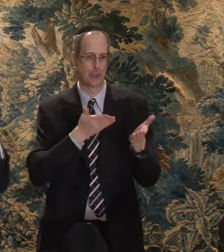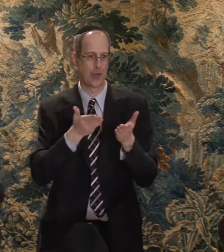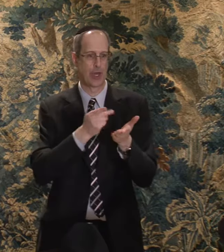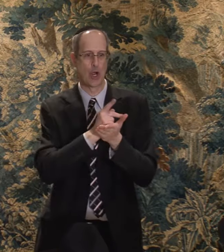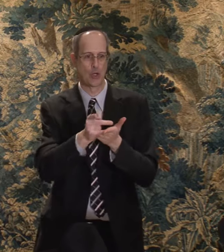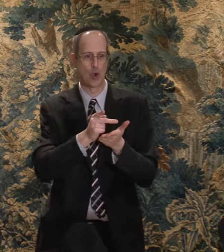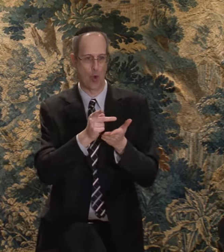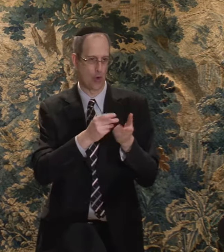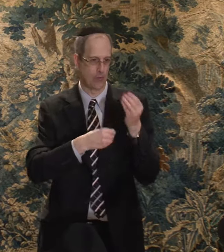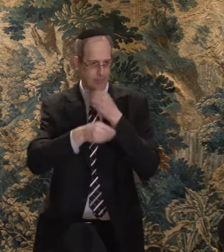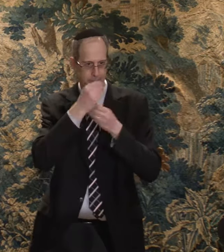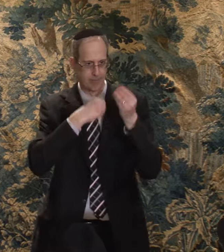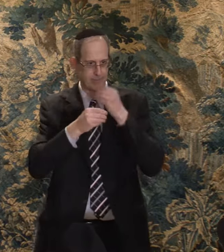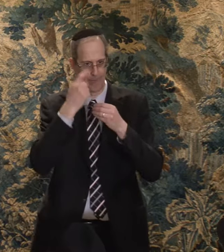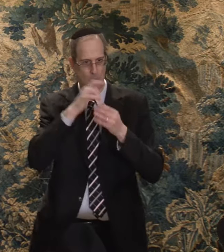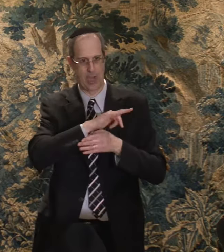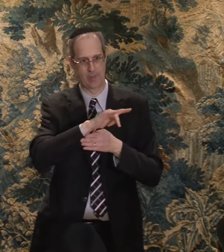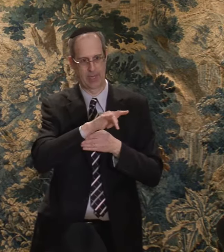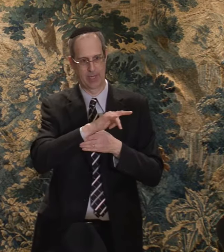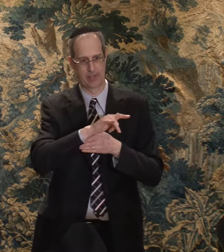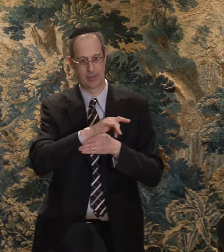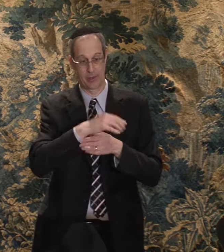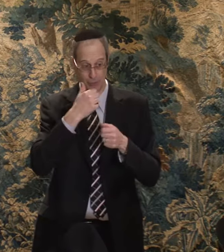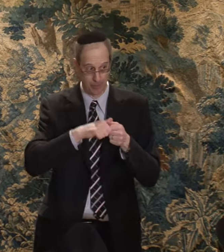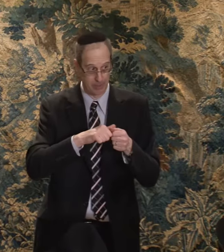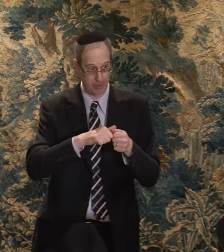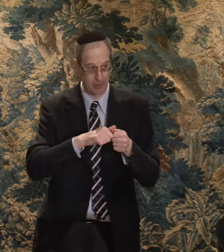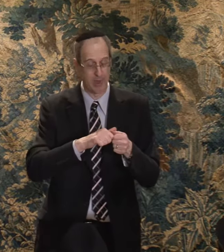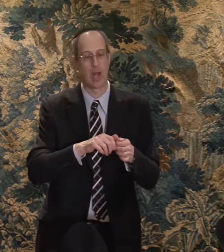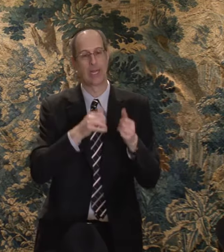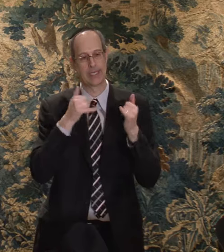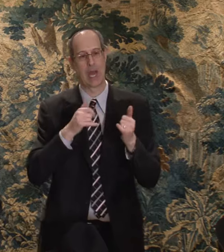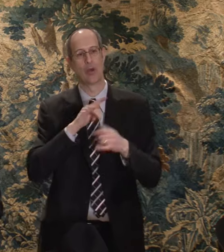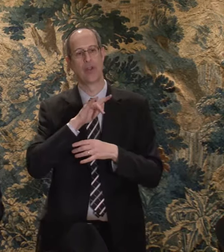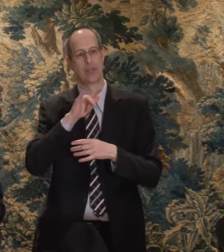what that looked like okay so now they're flying to Cleveland